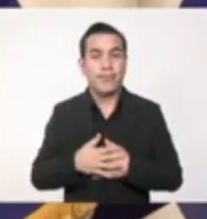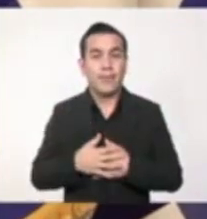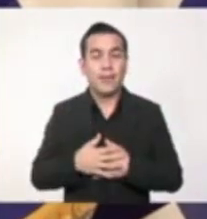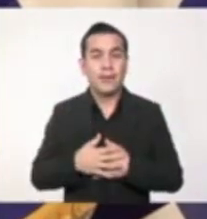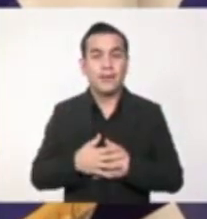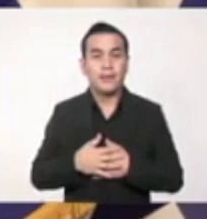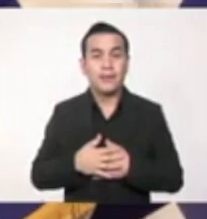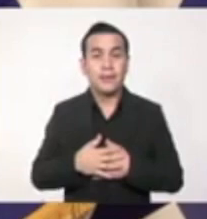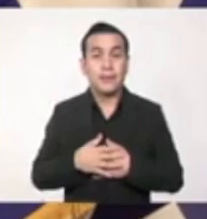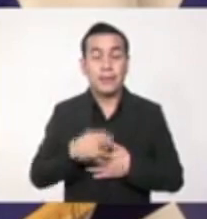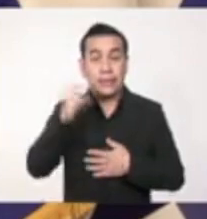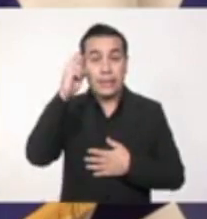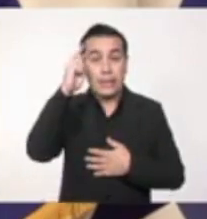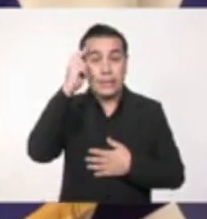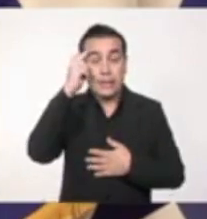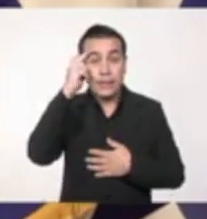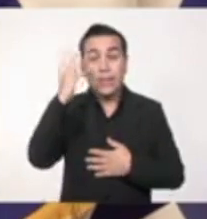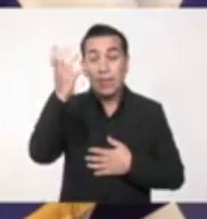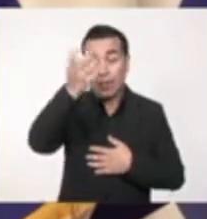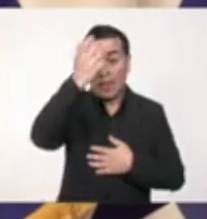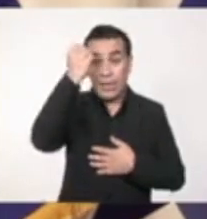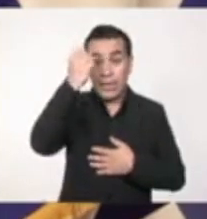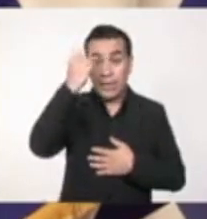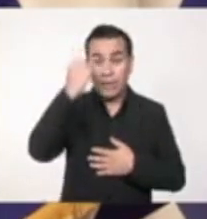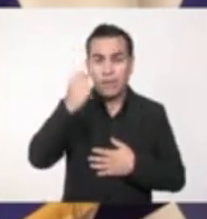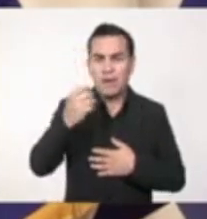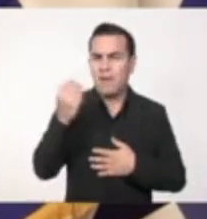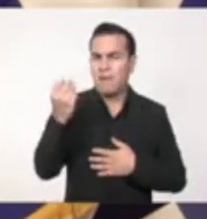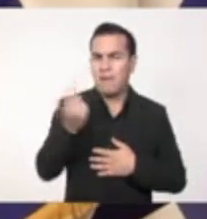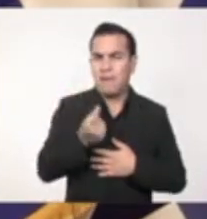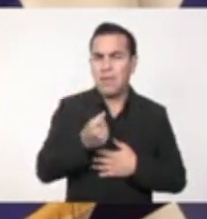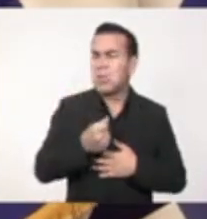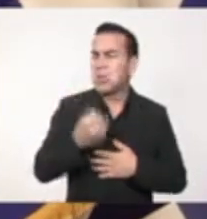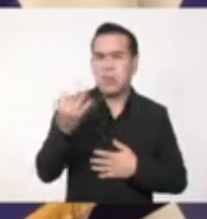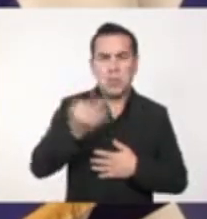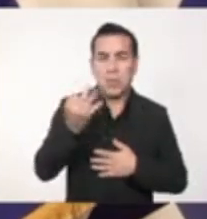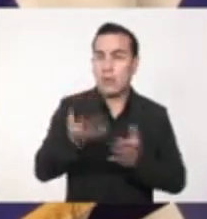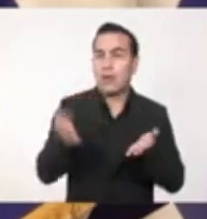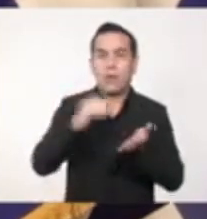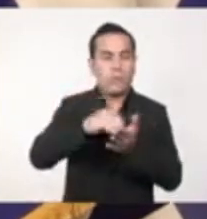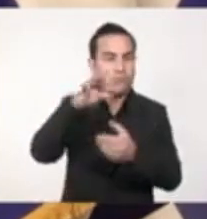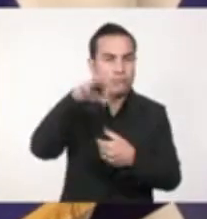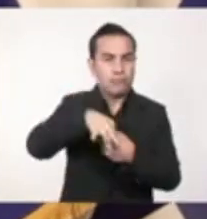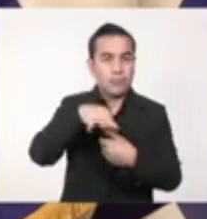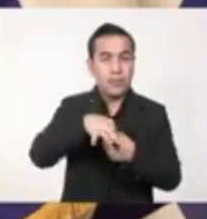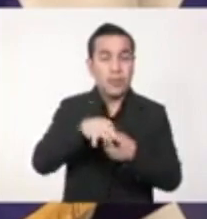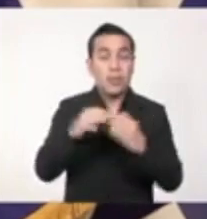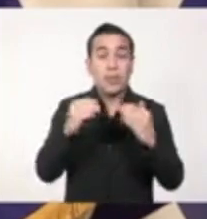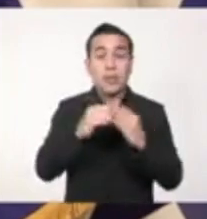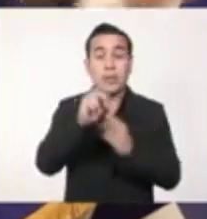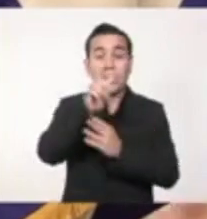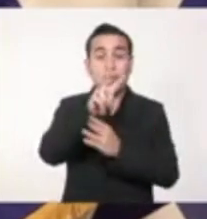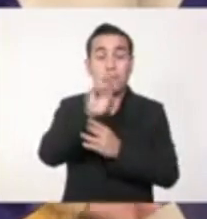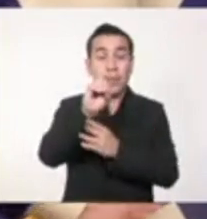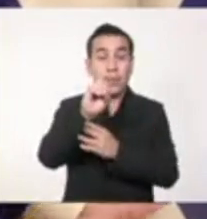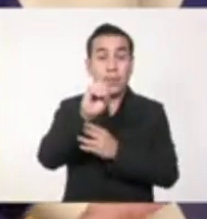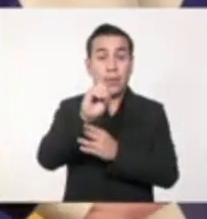represented that we won in the first round without the need to one ballot and twenty points above that of the opponent plus